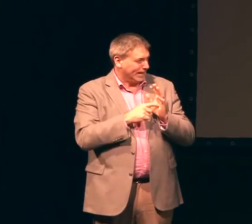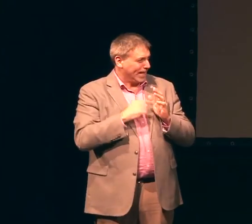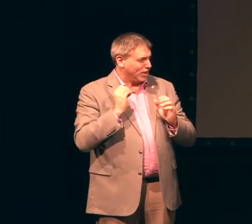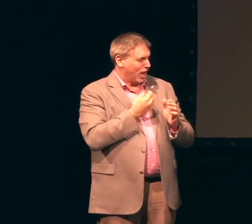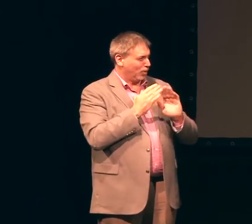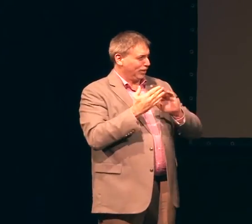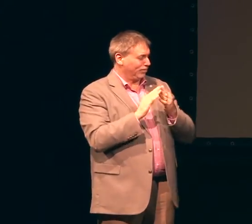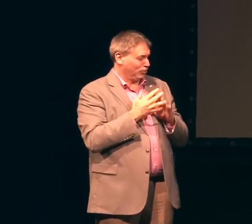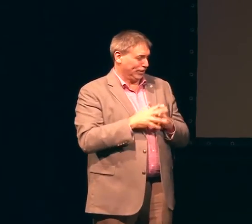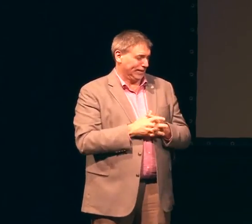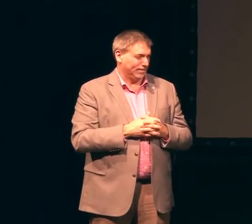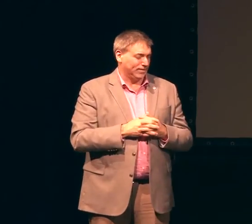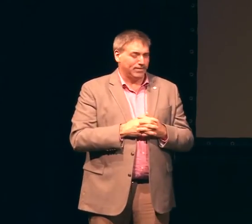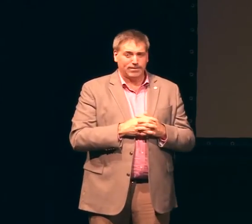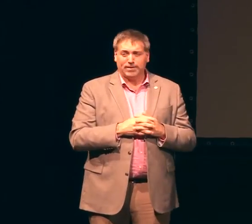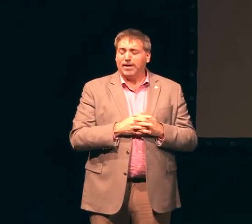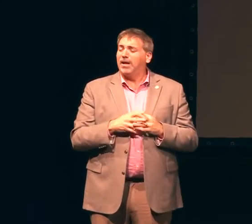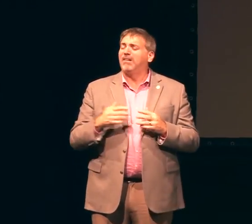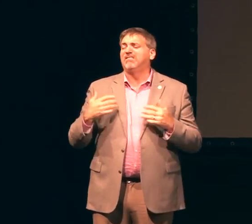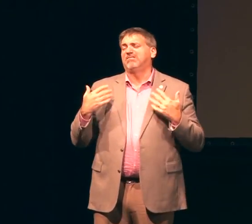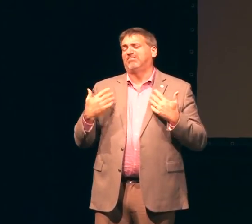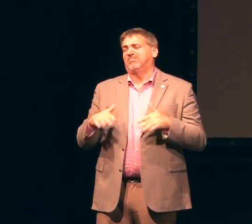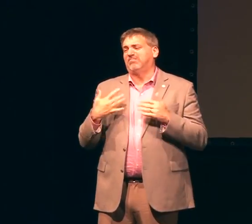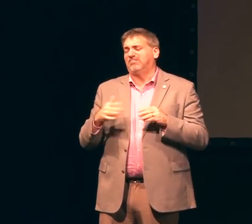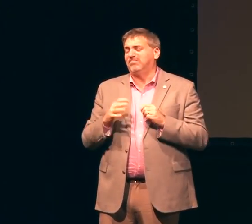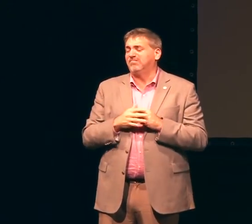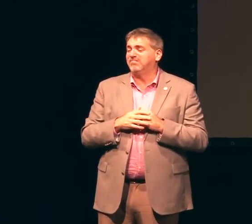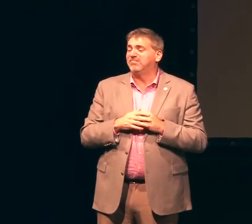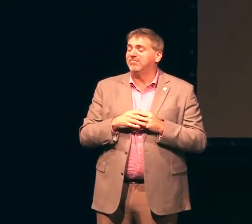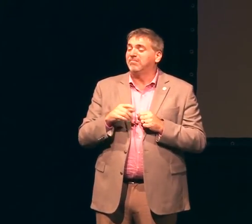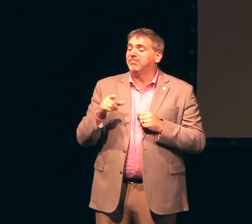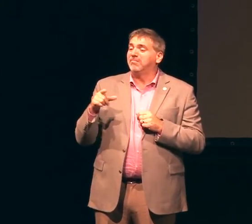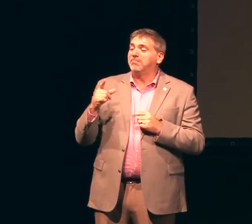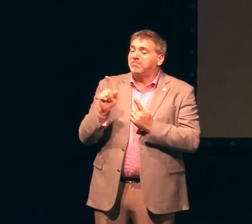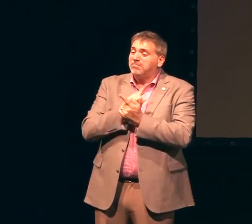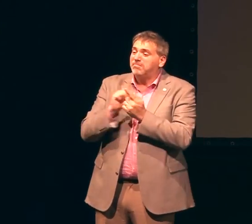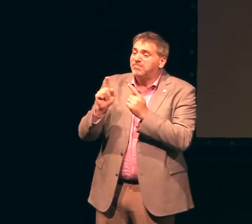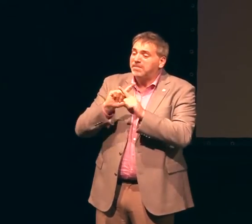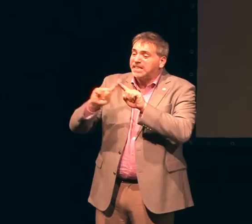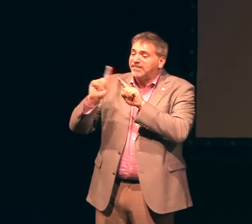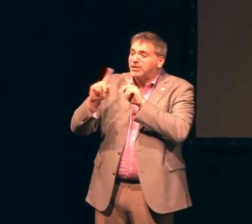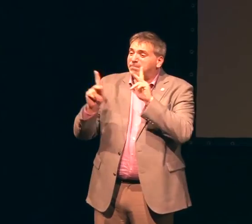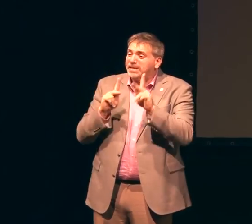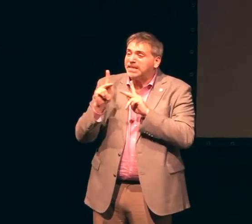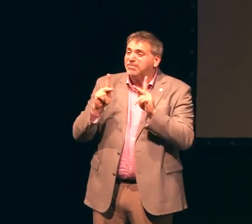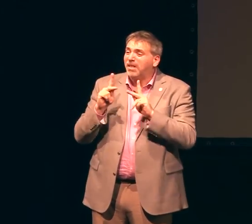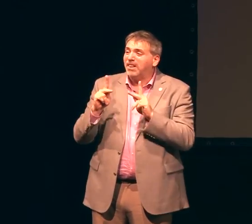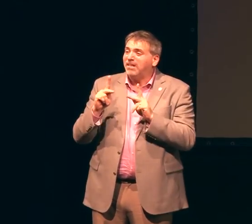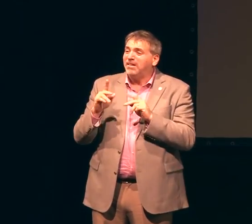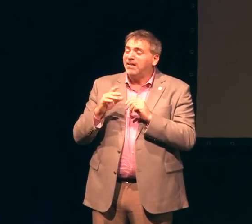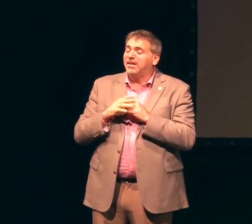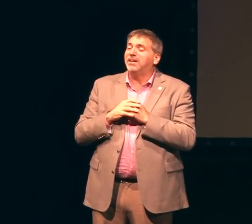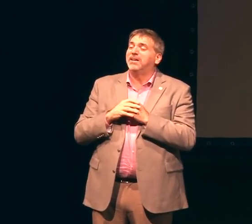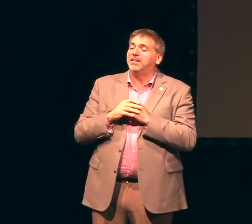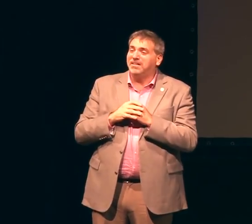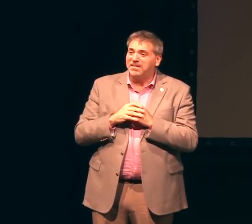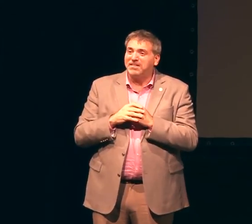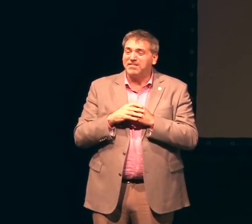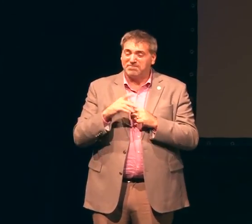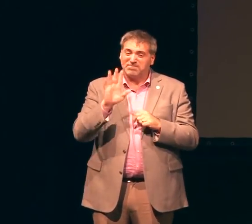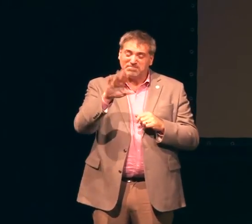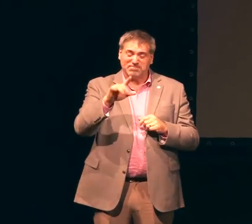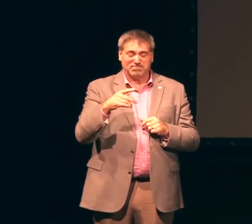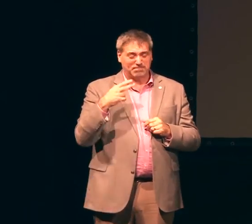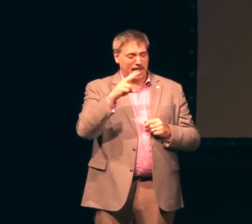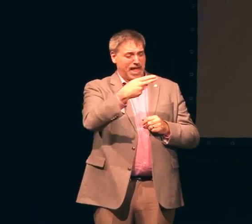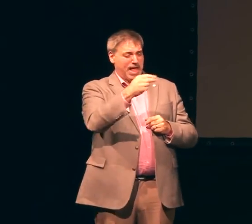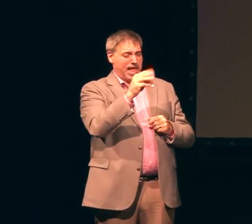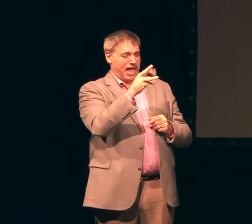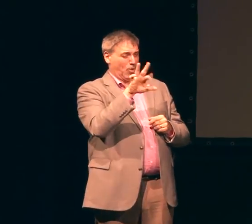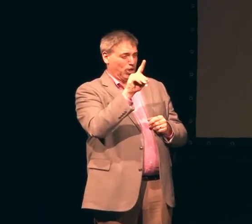what you hold onto and what you recognize within your community. Meeting so many